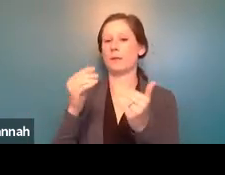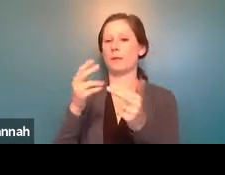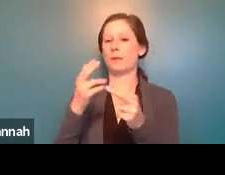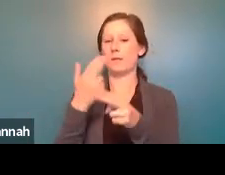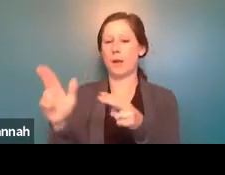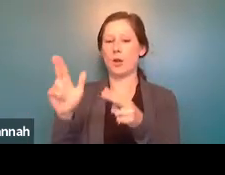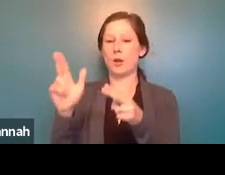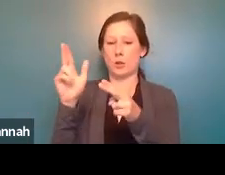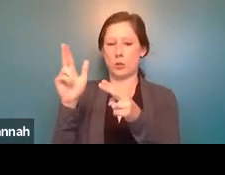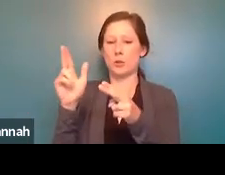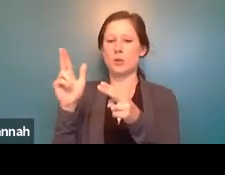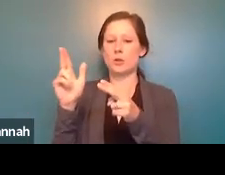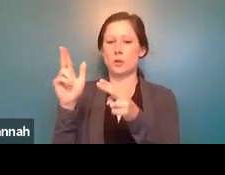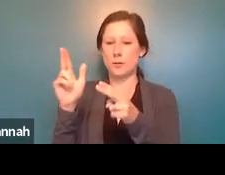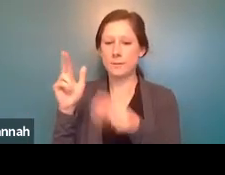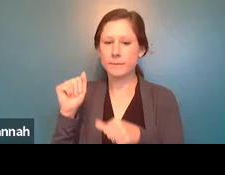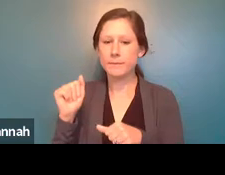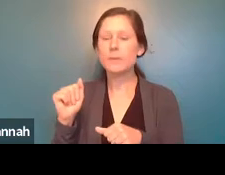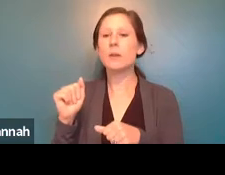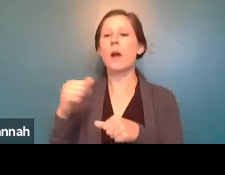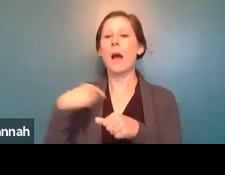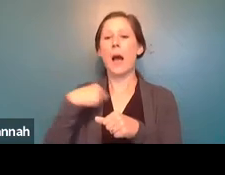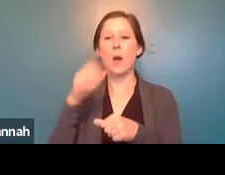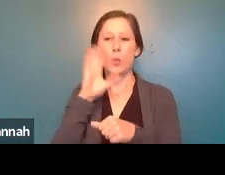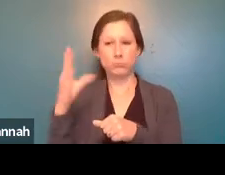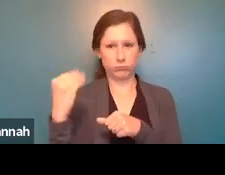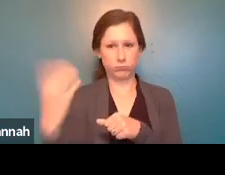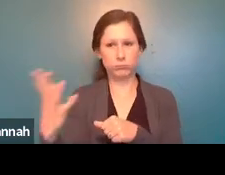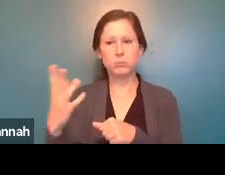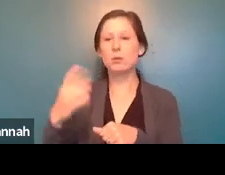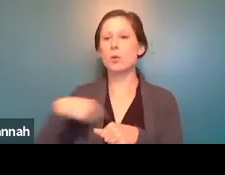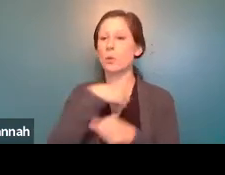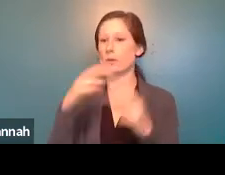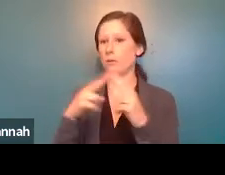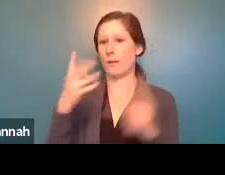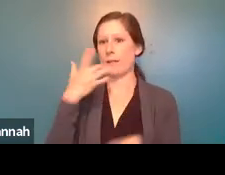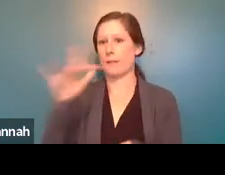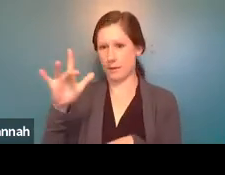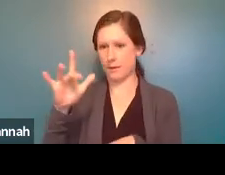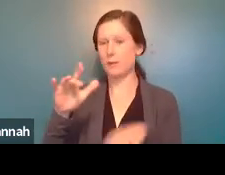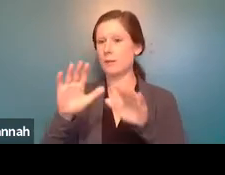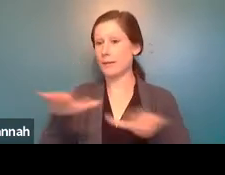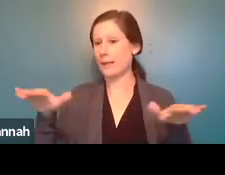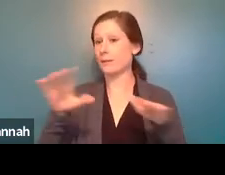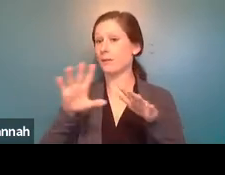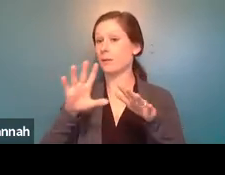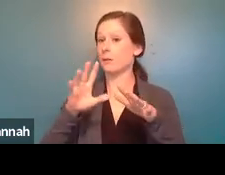I would also say that we are really fortunate in that kids are attached and engage with animals. And so it's just